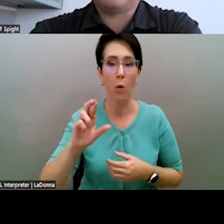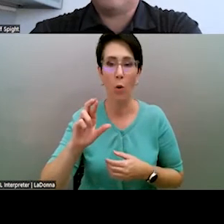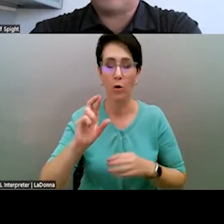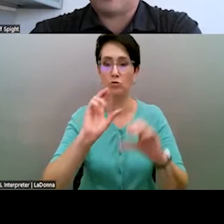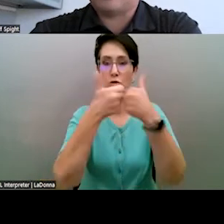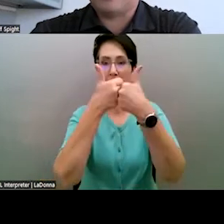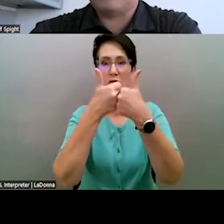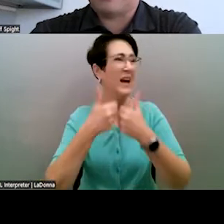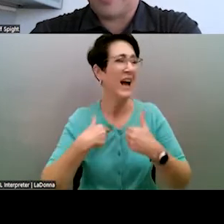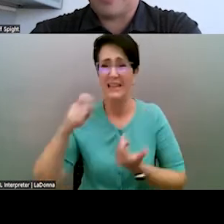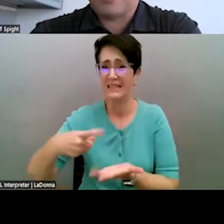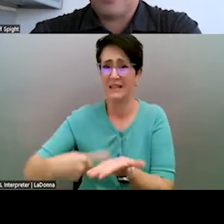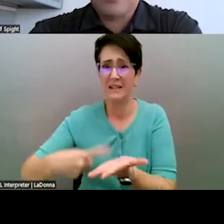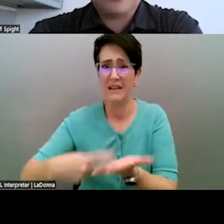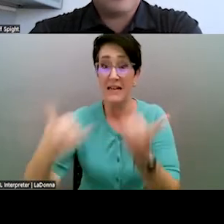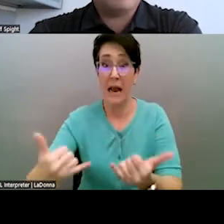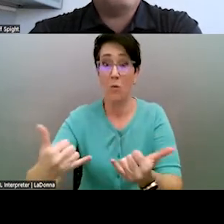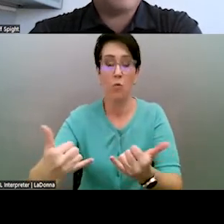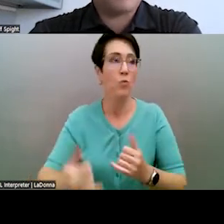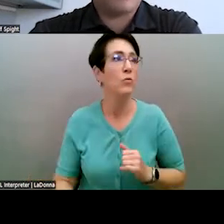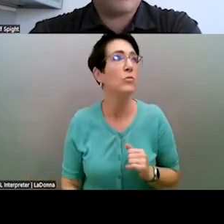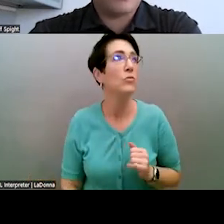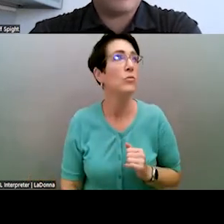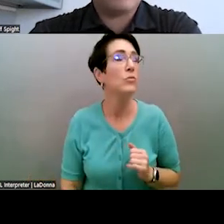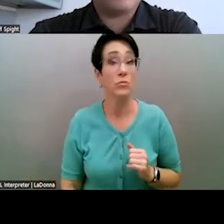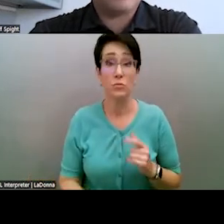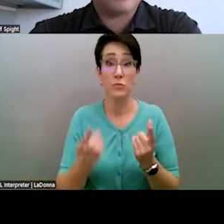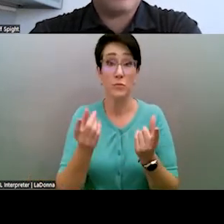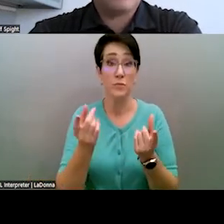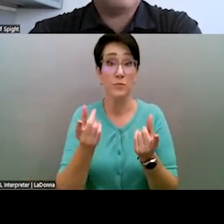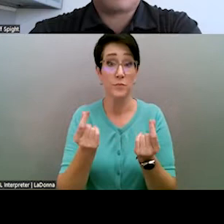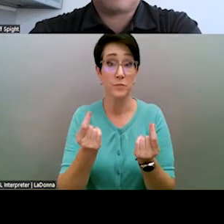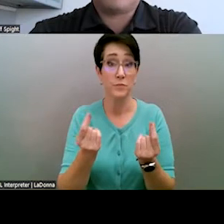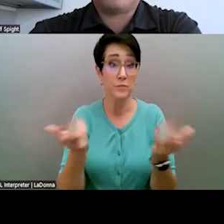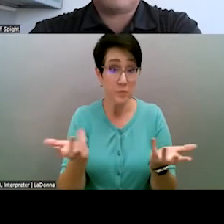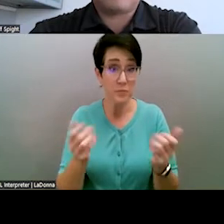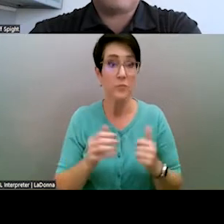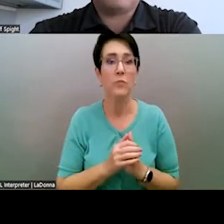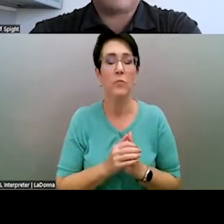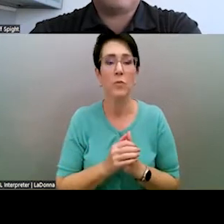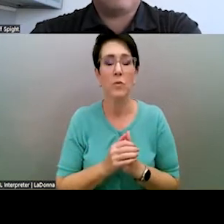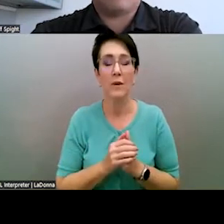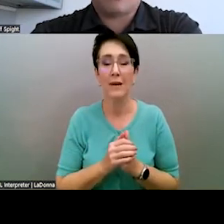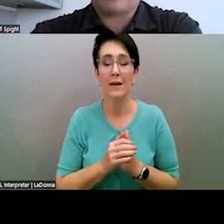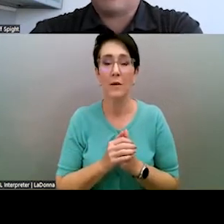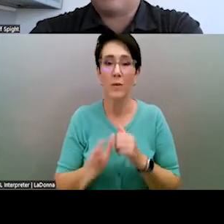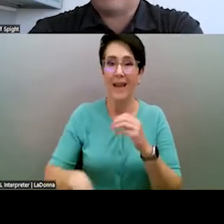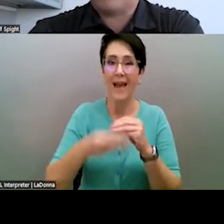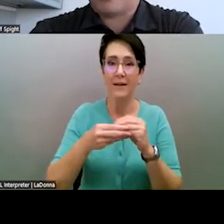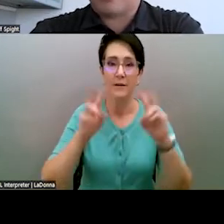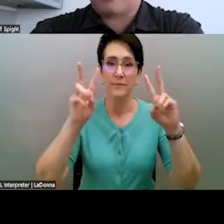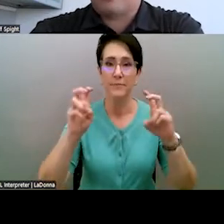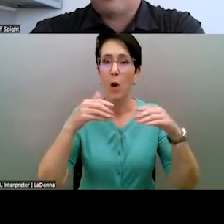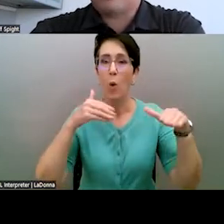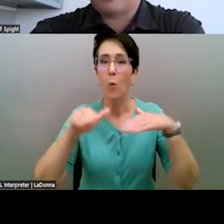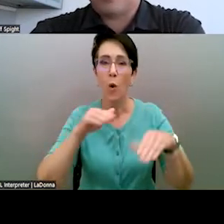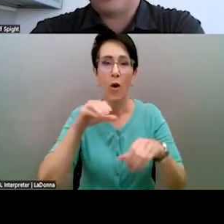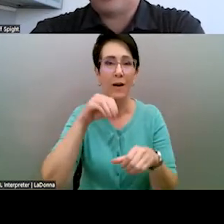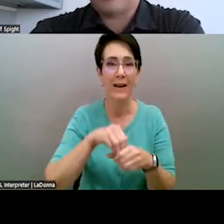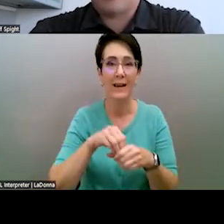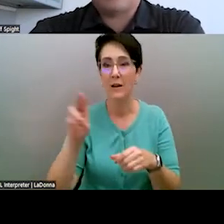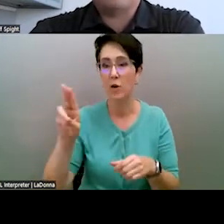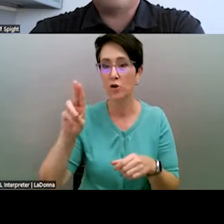TO TALK TO SOME BODY. WHAT WE ENDED UP DOING, EXTENDING THE WALK IN URGENT CARE SOLUTION. AND